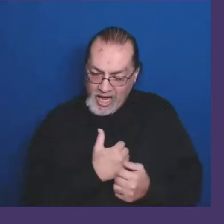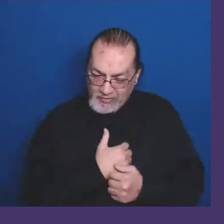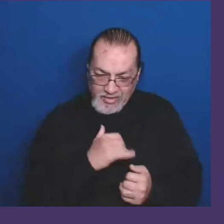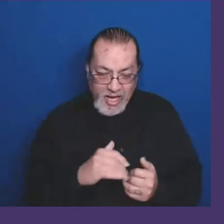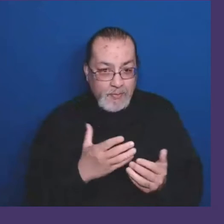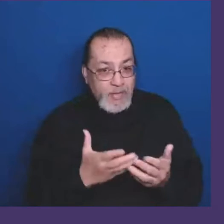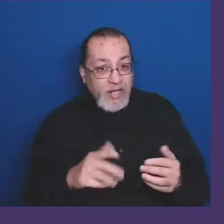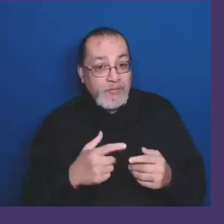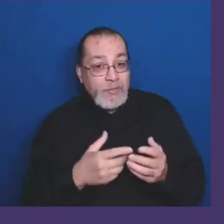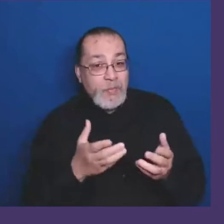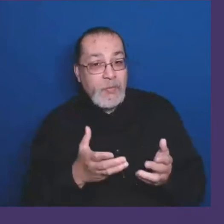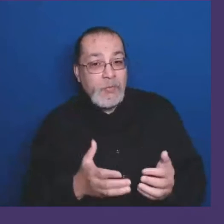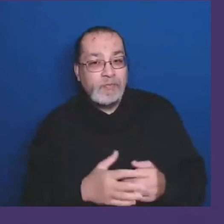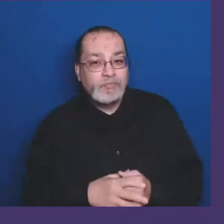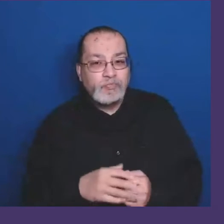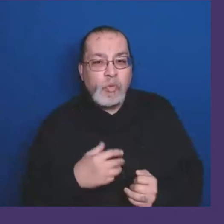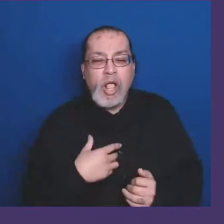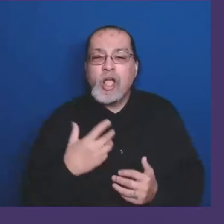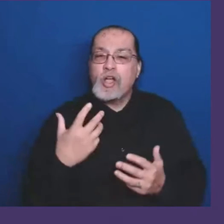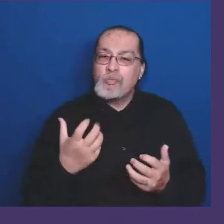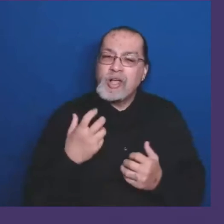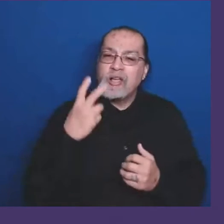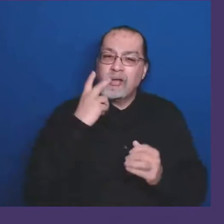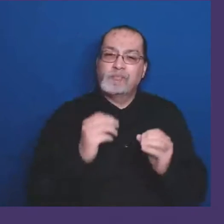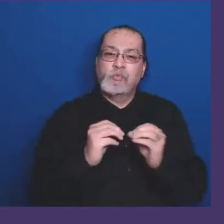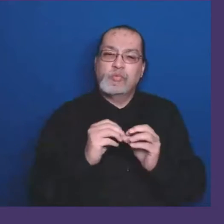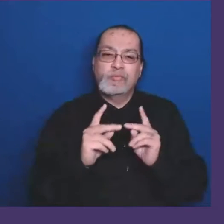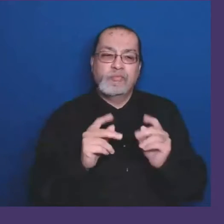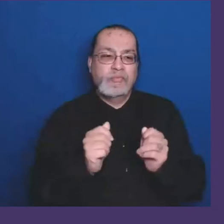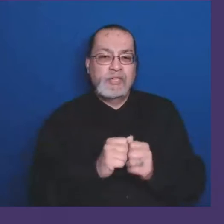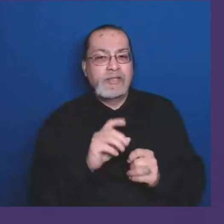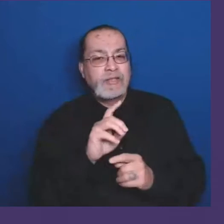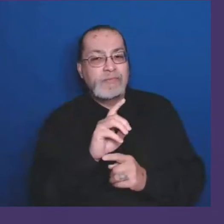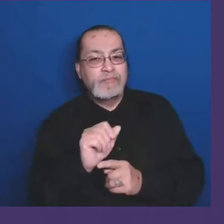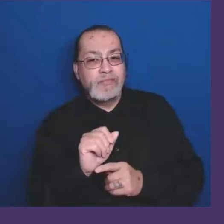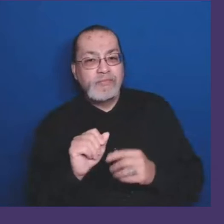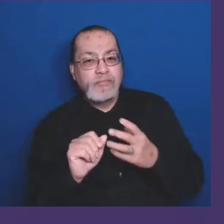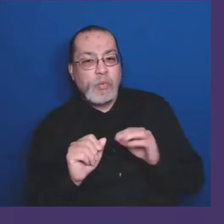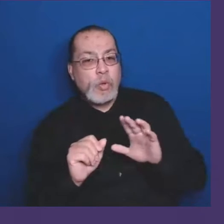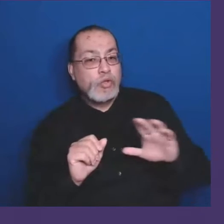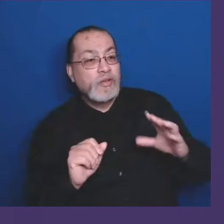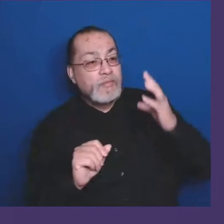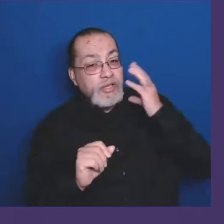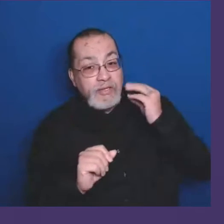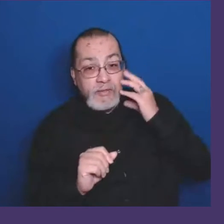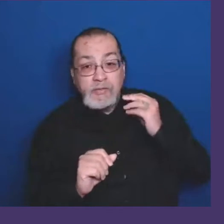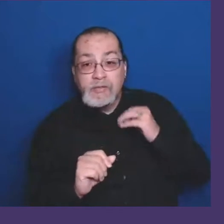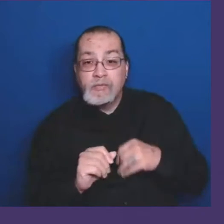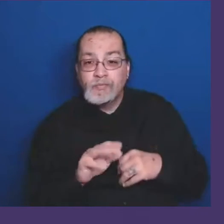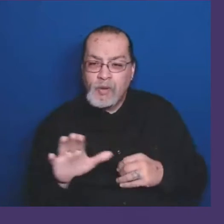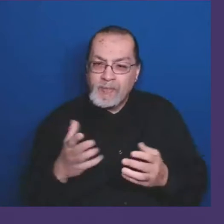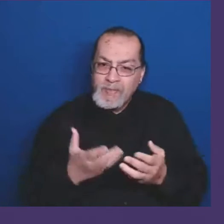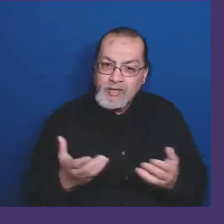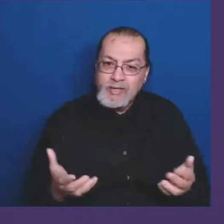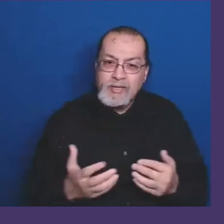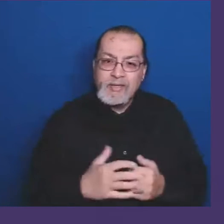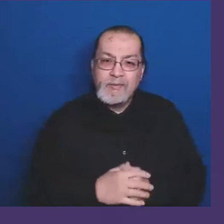and we see what their experience are, and things like that. Jenny Lay-Flurrie: I hear that you're training more people with disabilities.